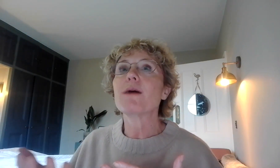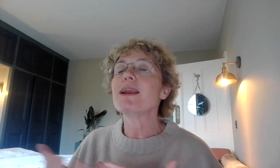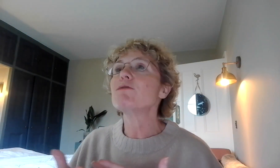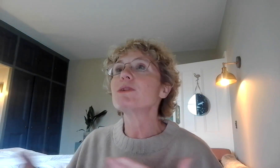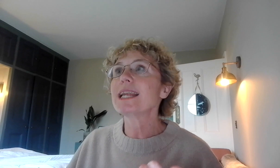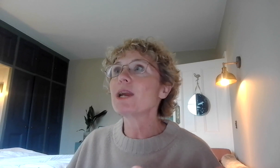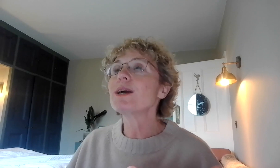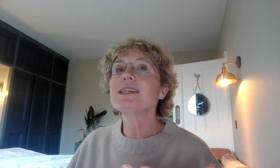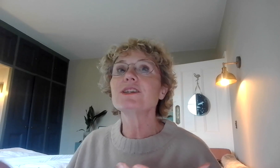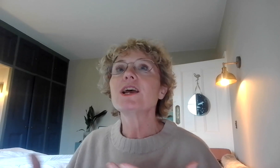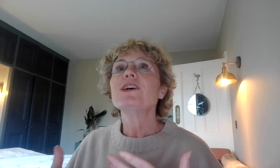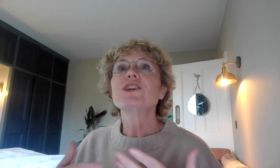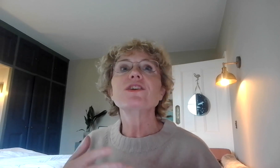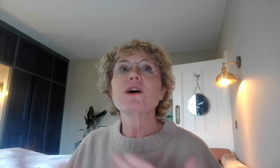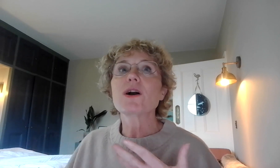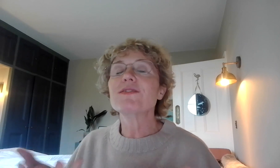So, I mean, everyone's a linguist.